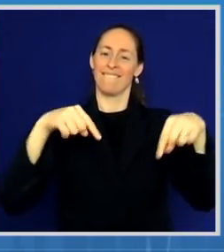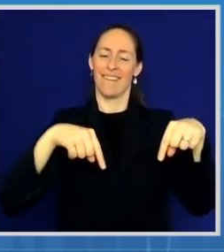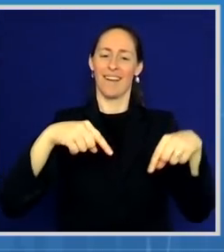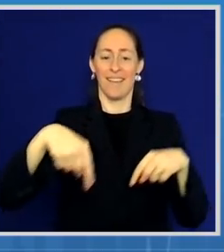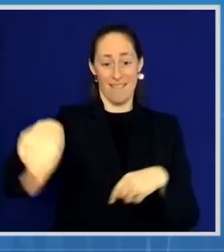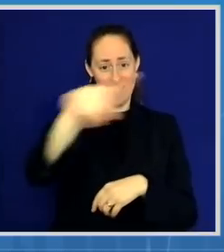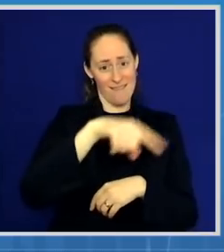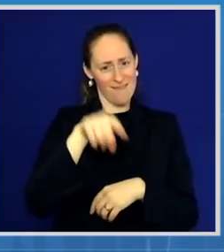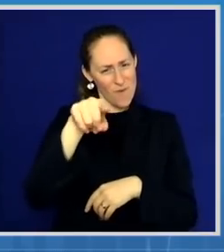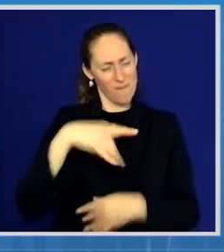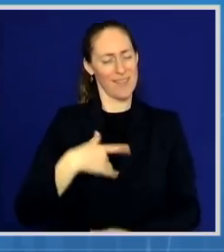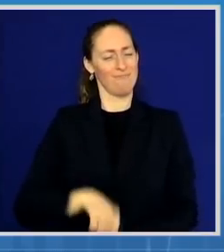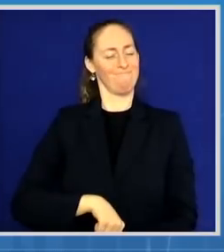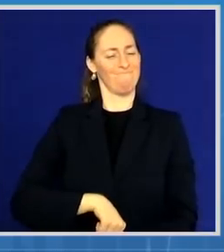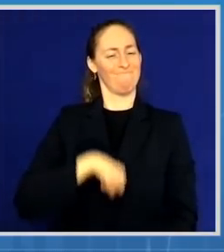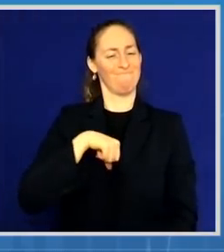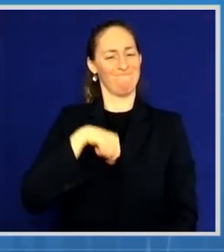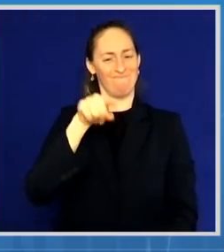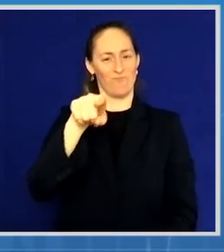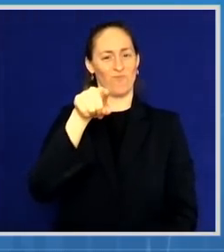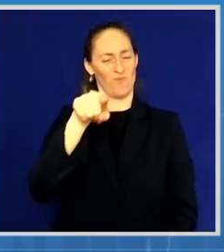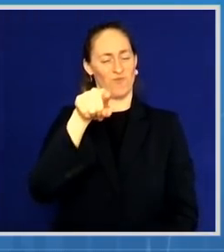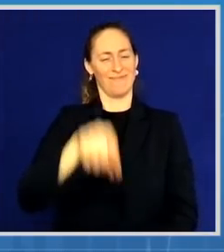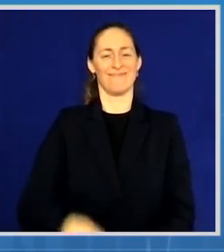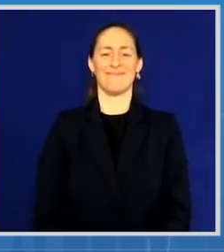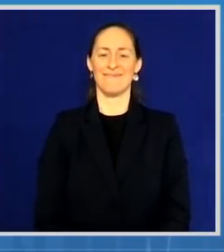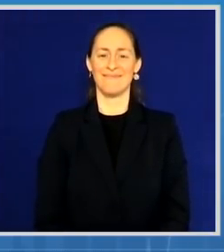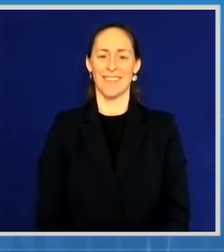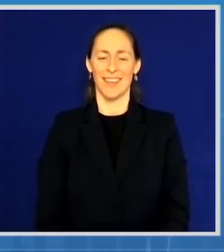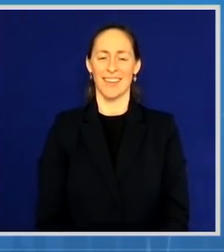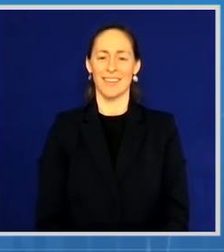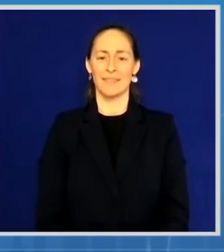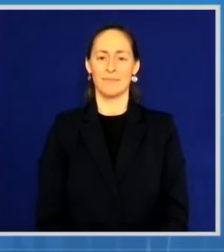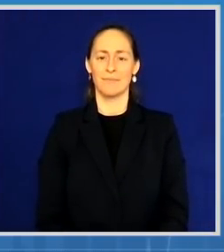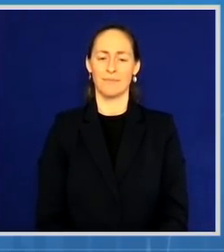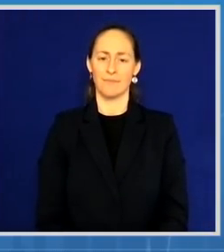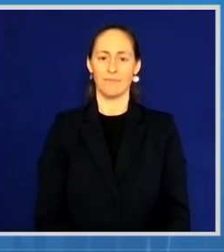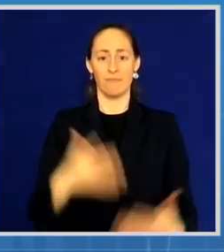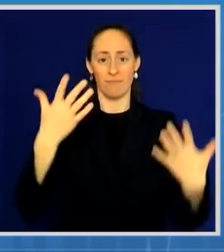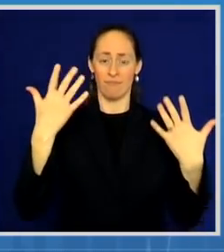an achievement that should give every American confidence and hope.